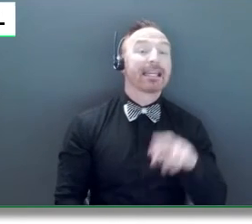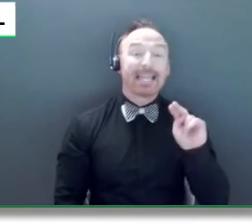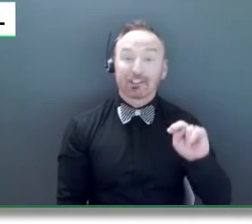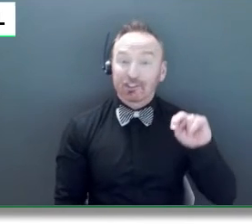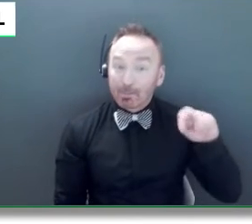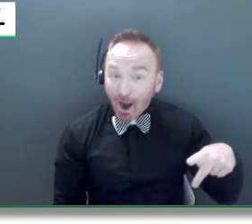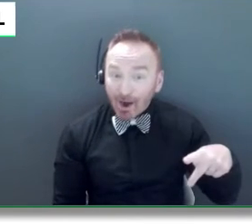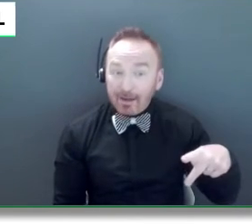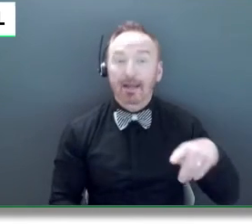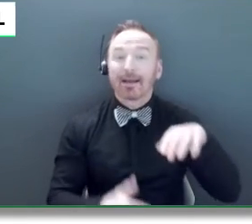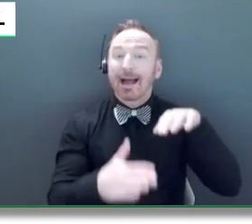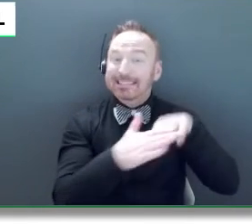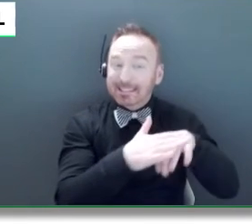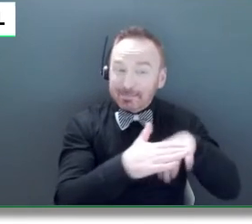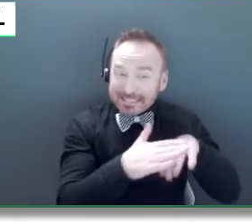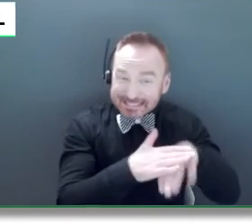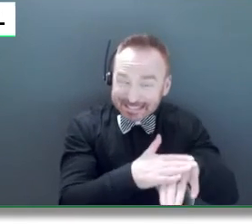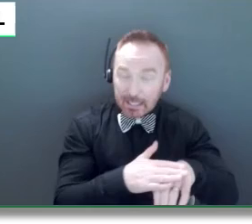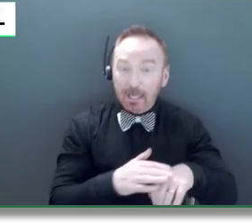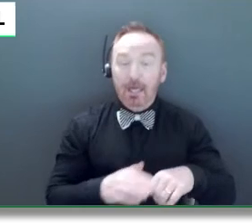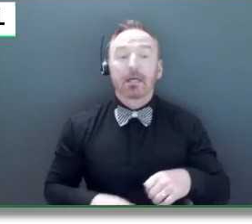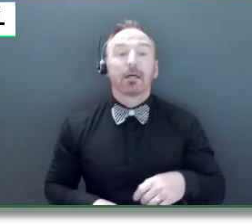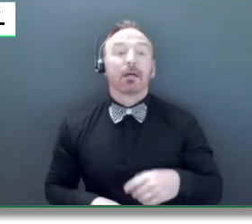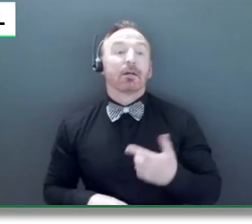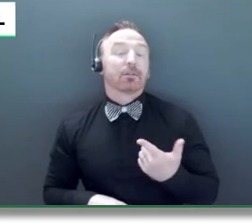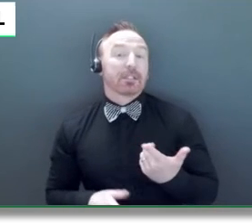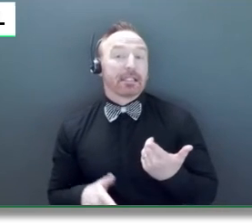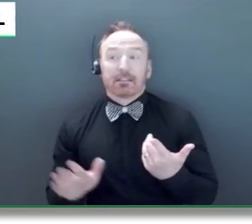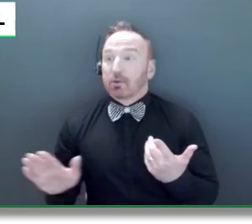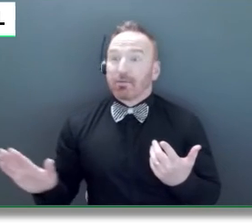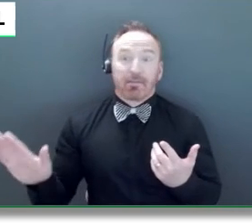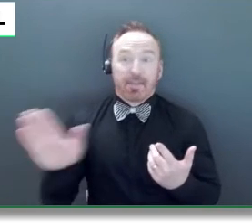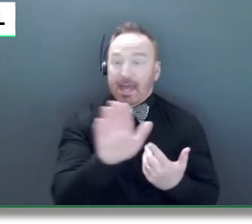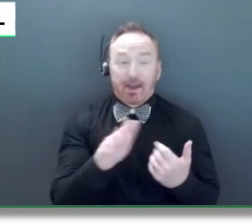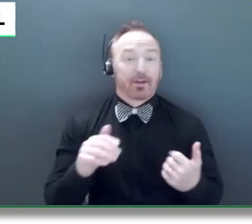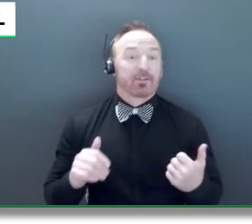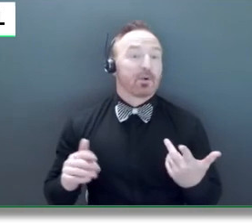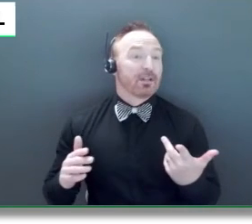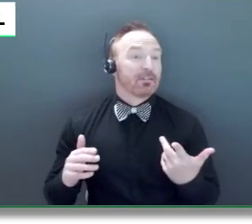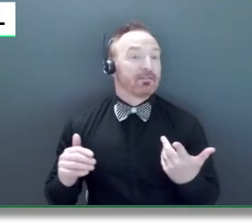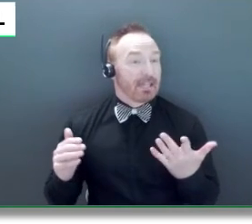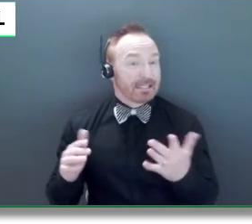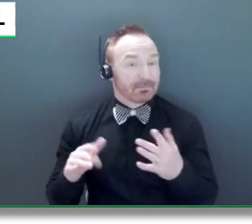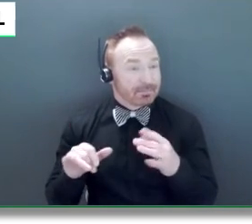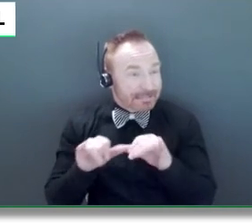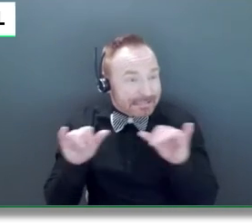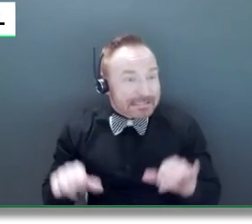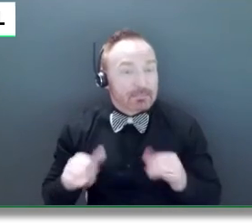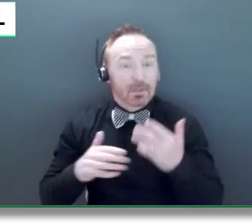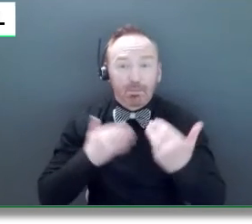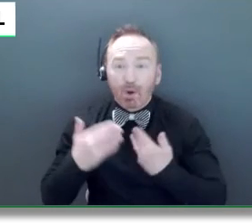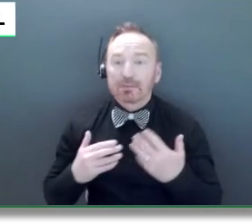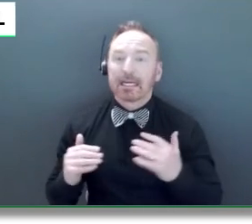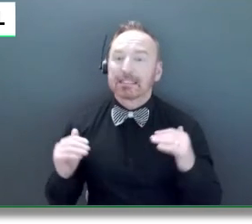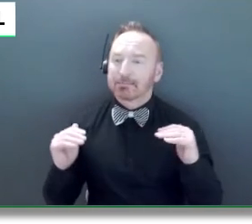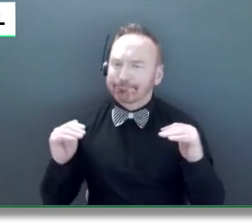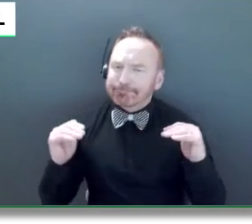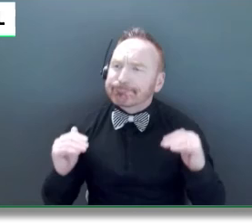advancements others have been making as well. So in that vein, is there a park or a park experience you can speak to that really